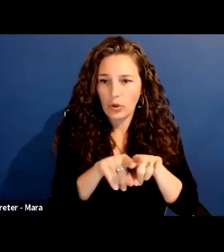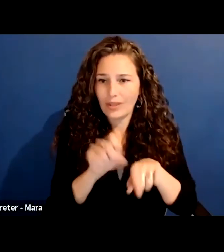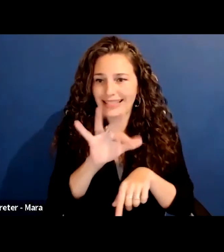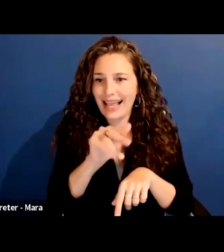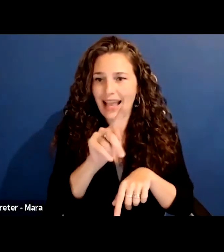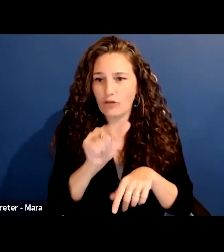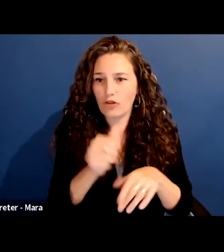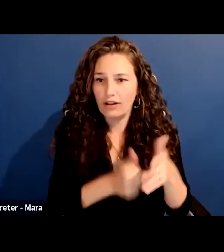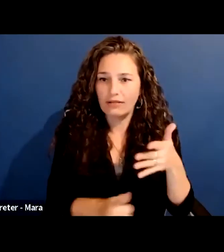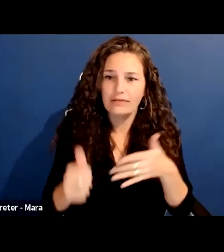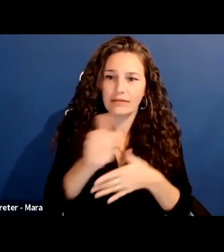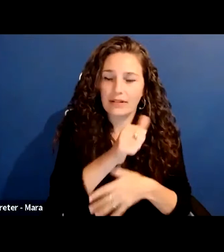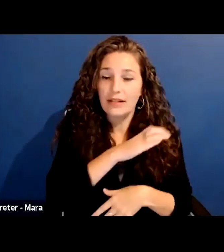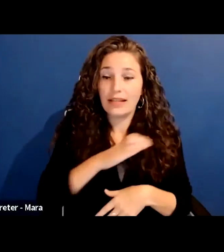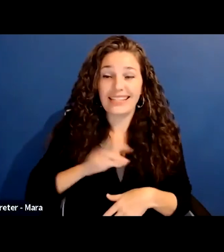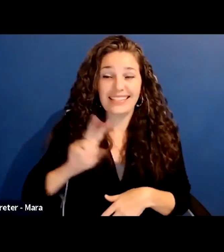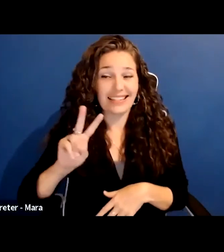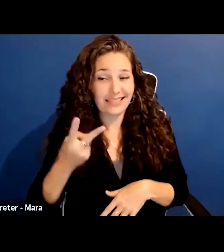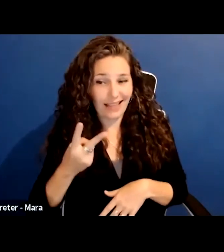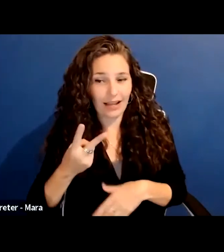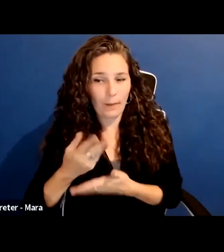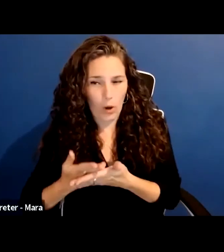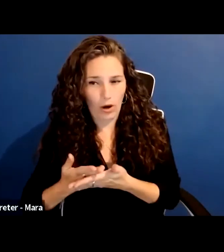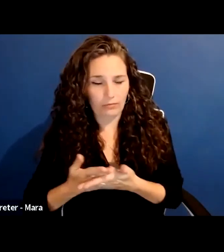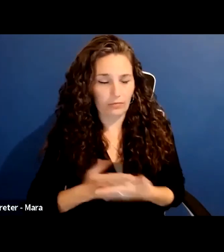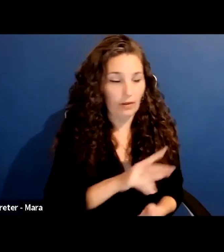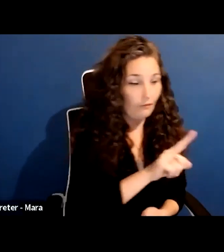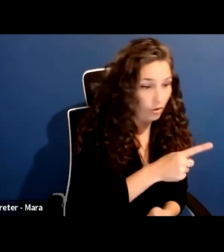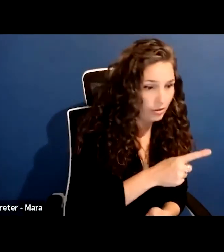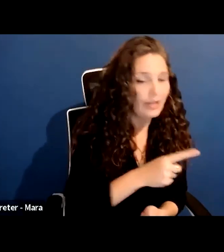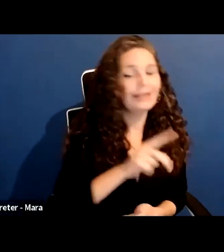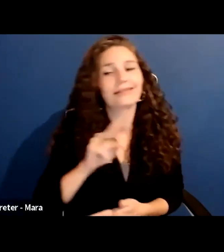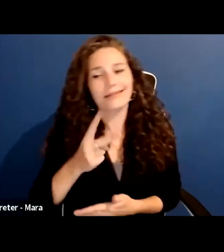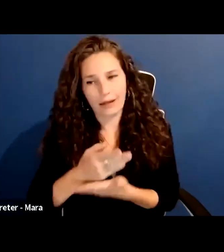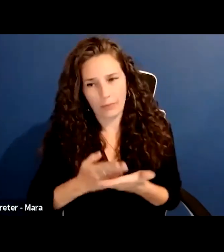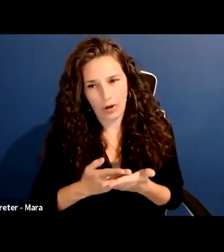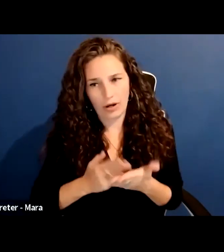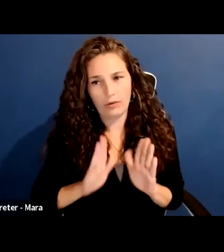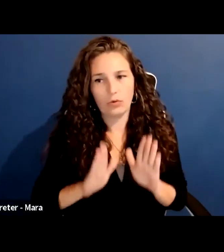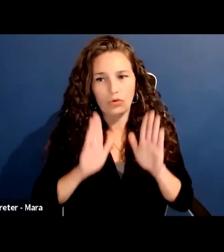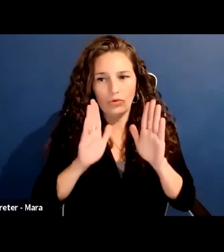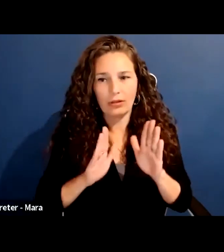It's the second installment in a two-part series on some of the incredible partners SAG-AFTRA members